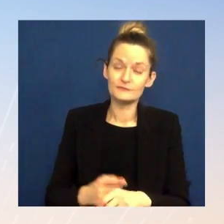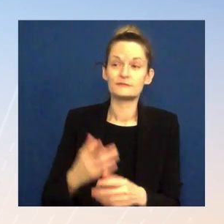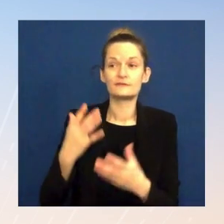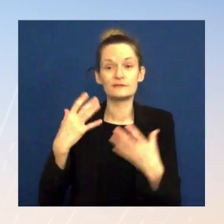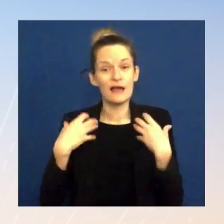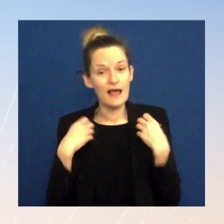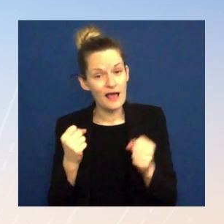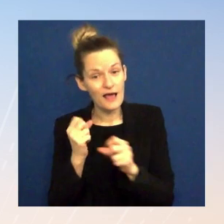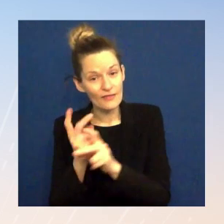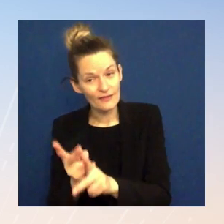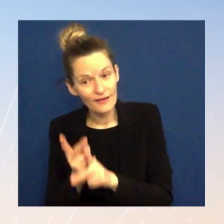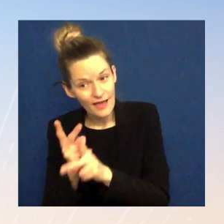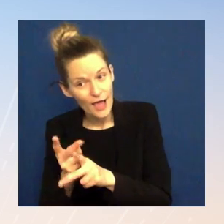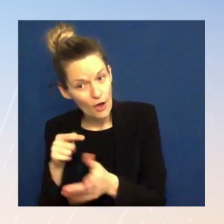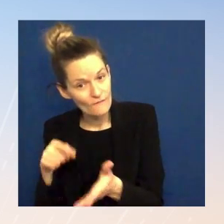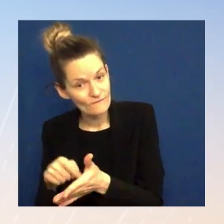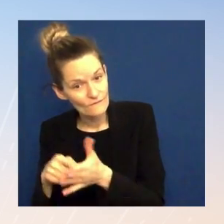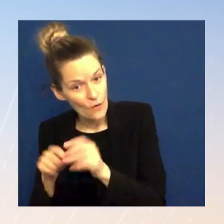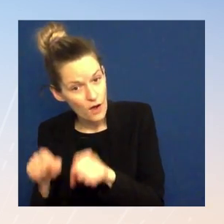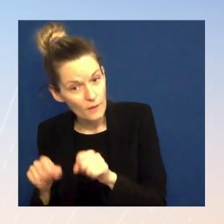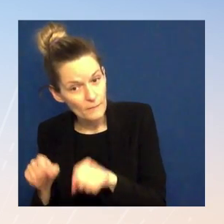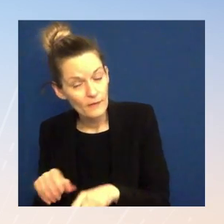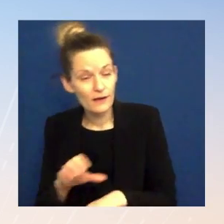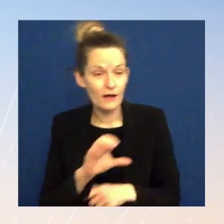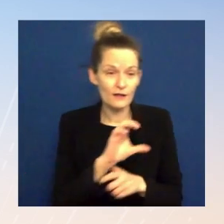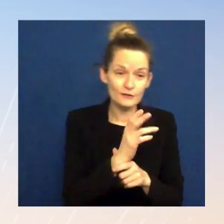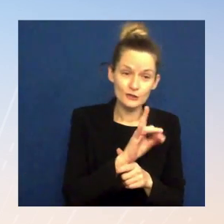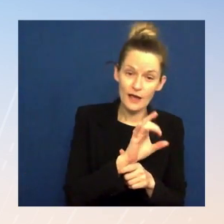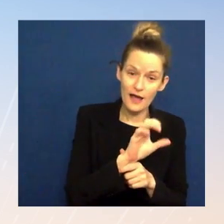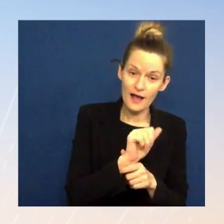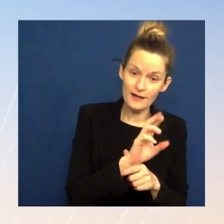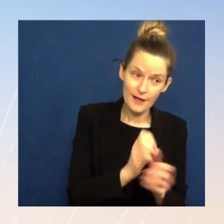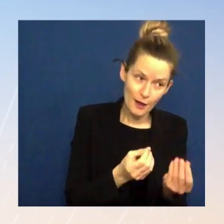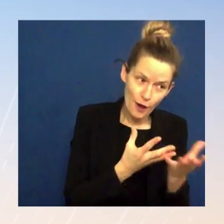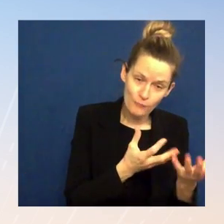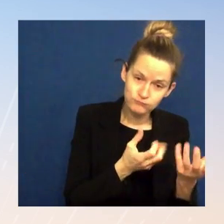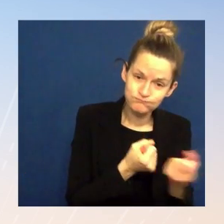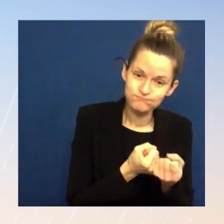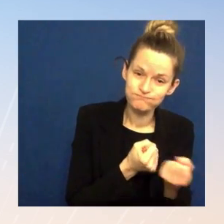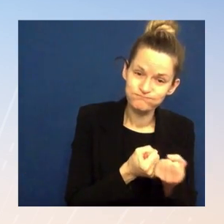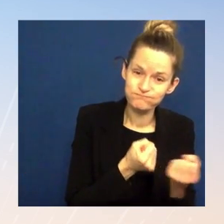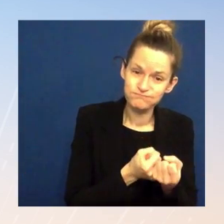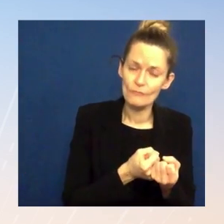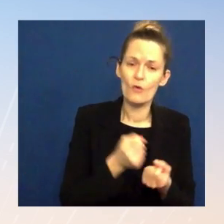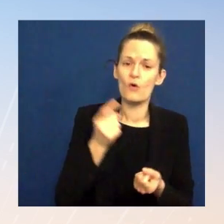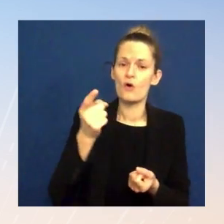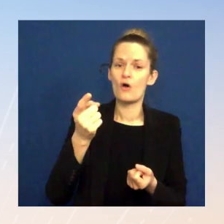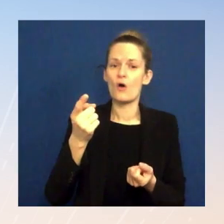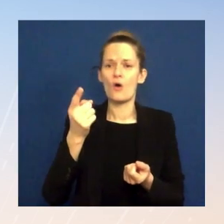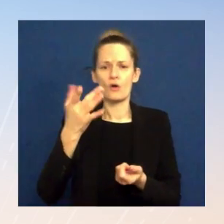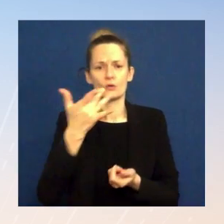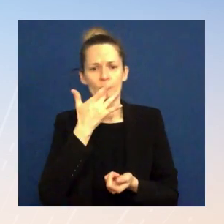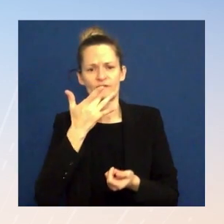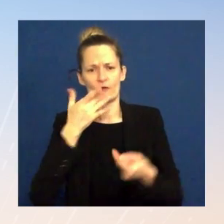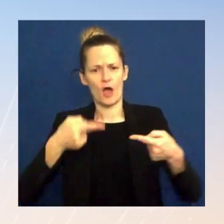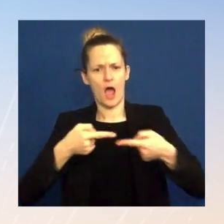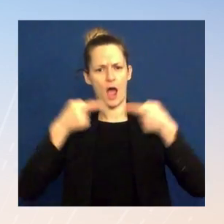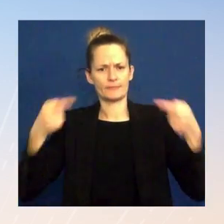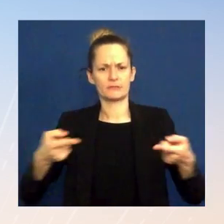Or do they want to let the perfect be the enemy of the historic? And that's what we're talking about right now in these negotiations. The Press: Throughout the campaign, the President -- I can pull up some of the dates